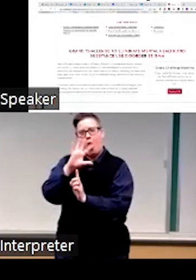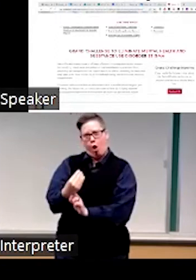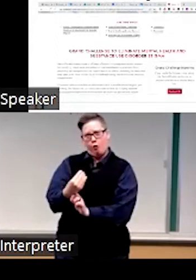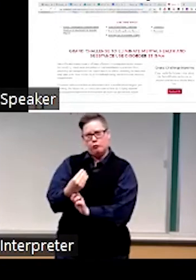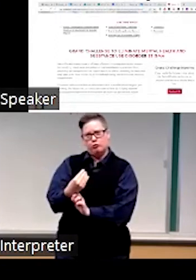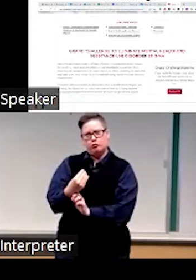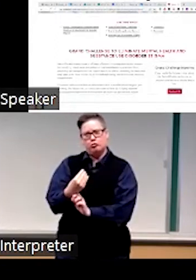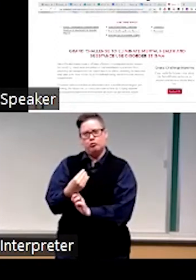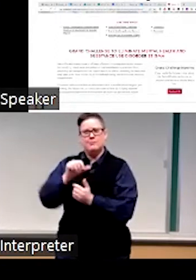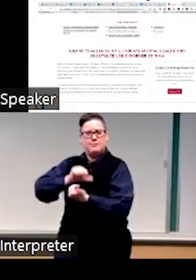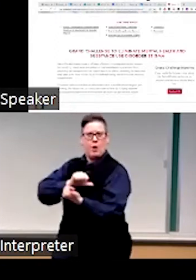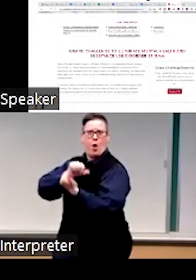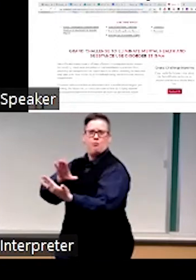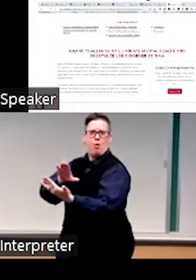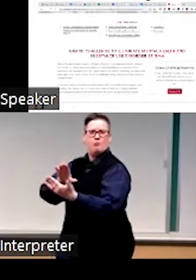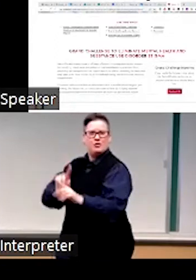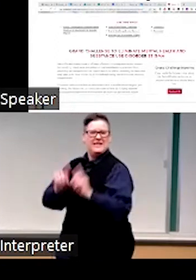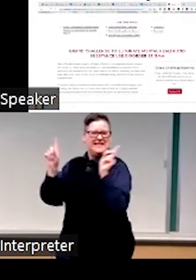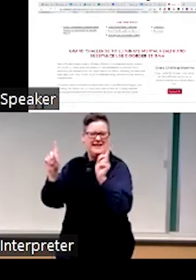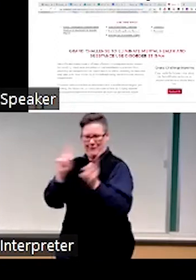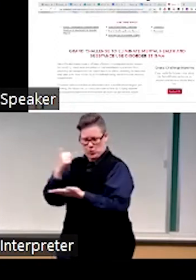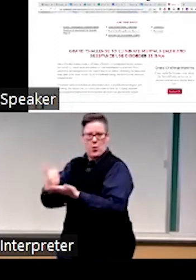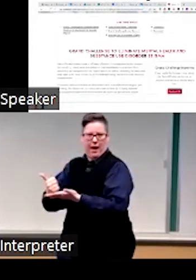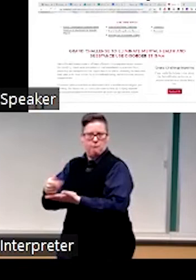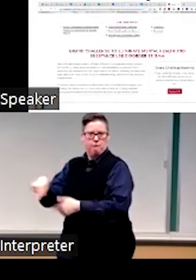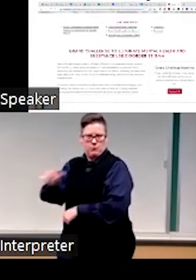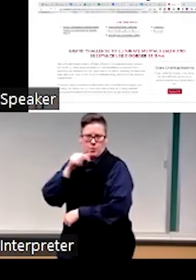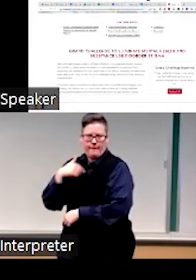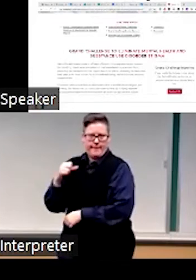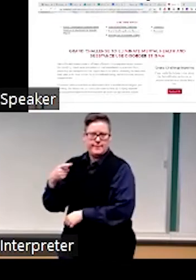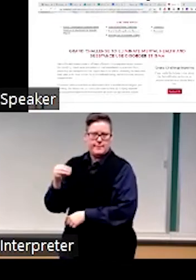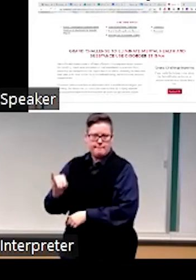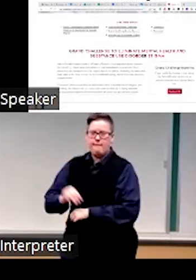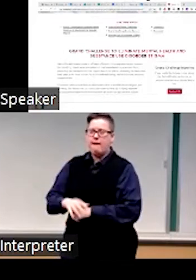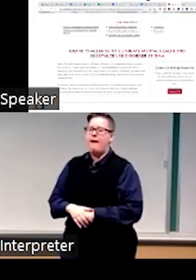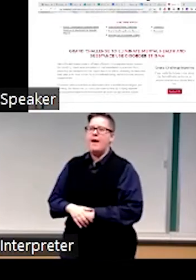its approach to how to help people with serious and persistent Mental Illness but it's sort of